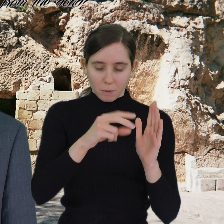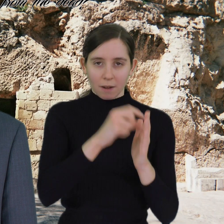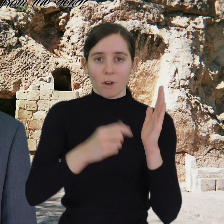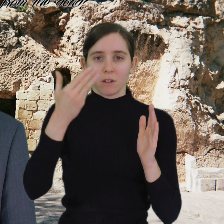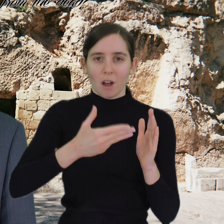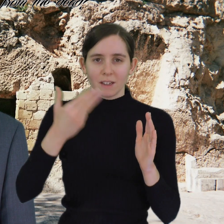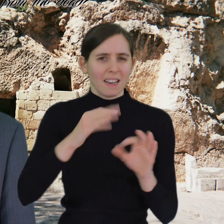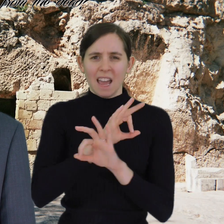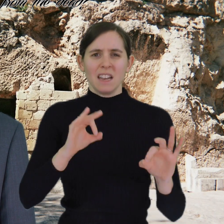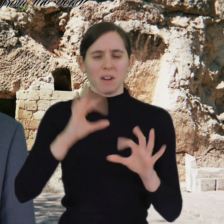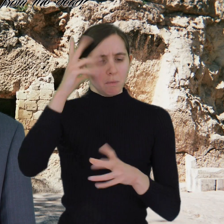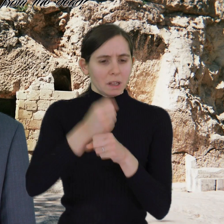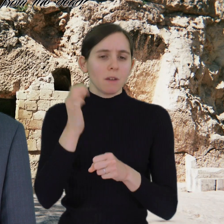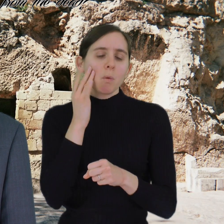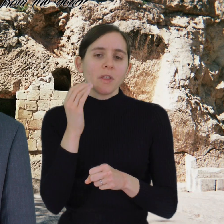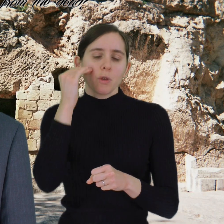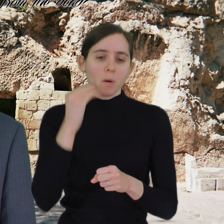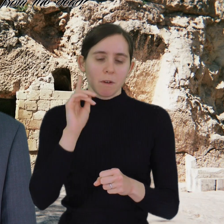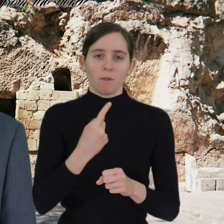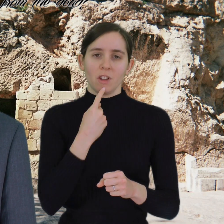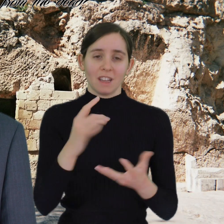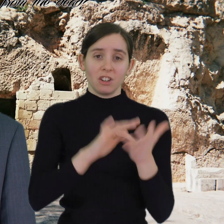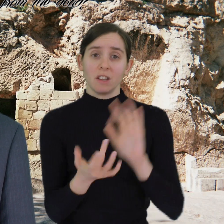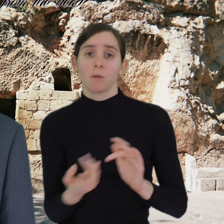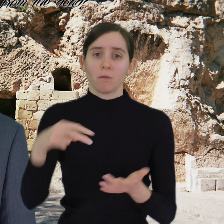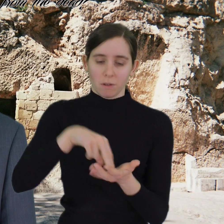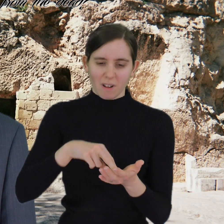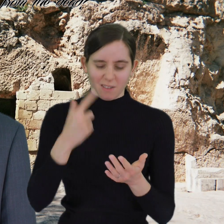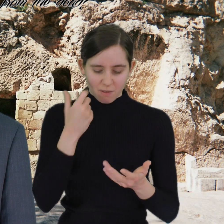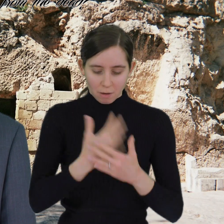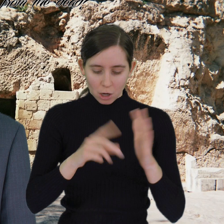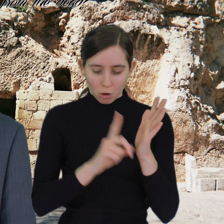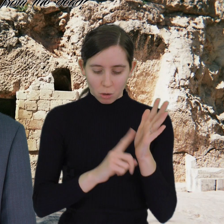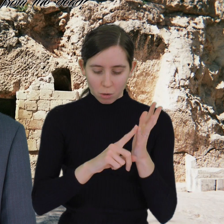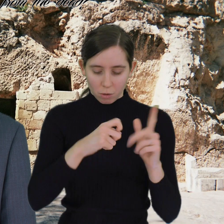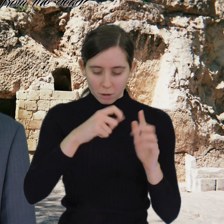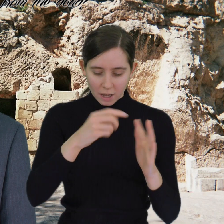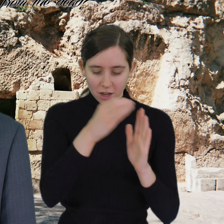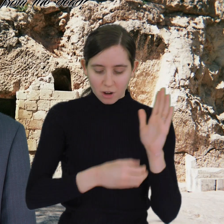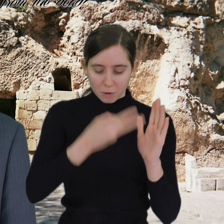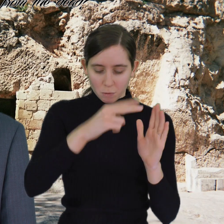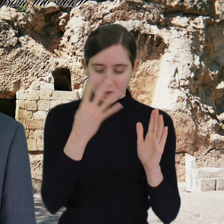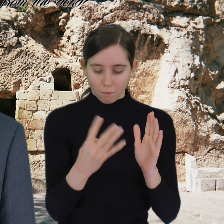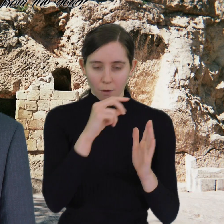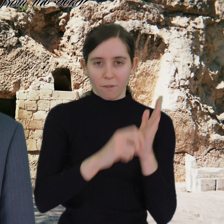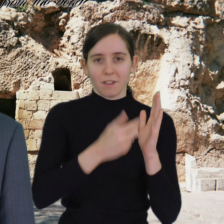first told them Jesus was resurrected. You can find that in Luke 24:8-11.